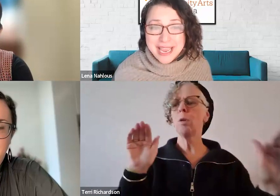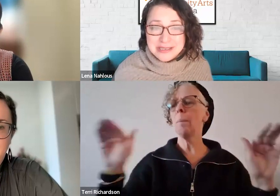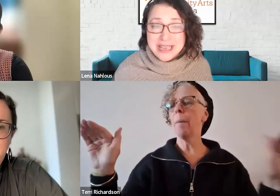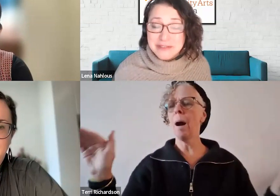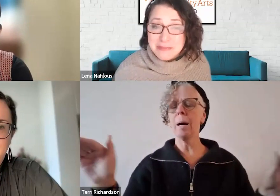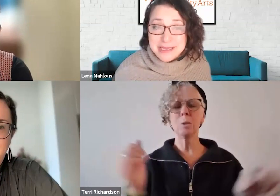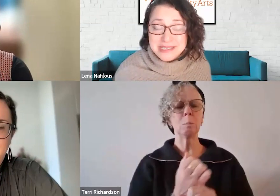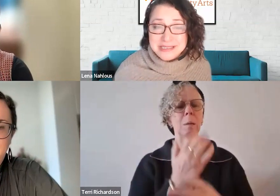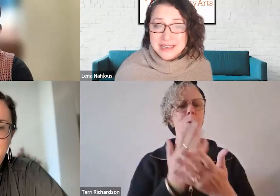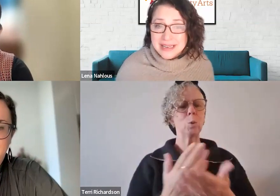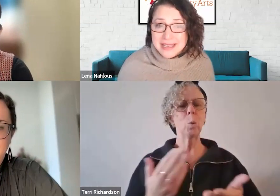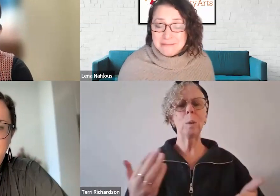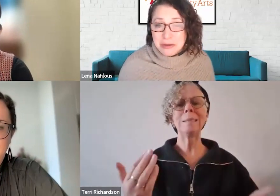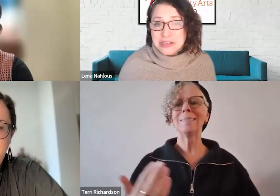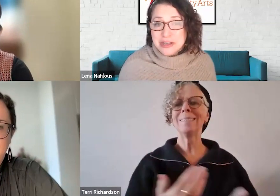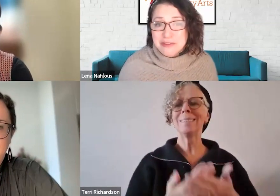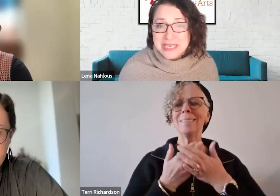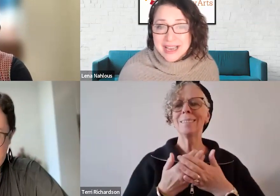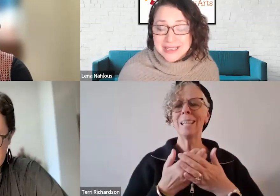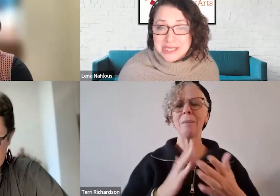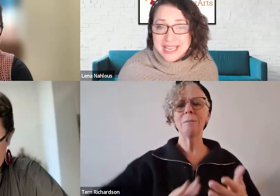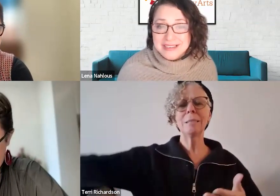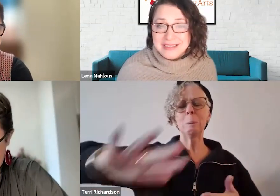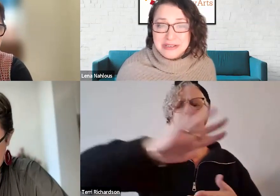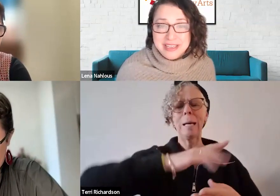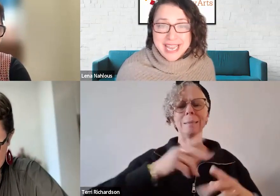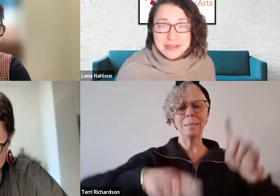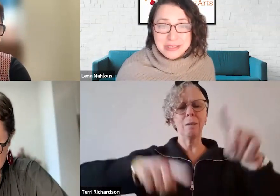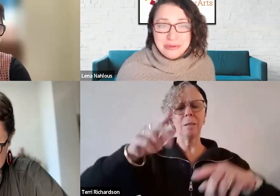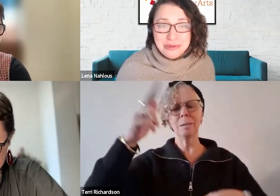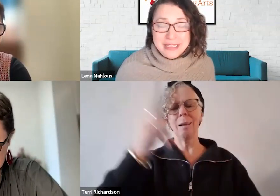spaces at both Diversity Arts and the Australia Council.